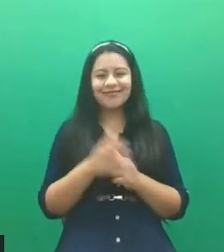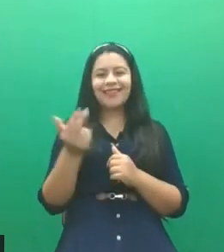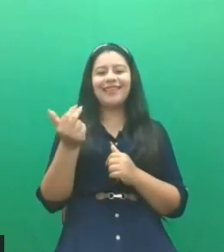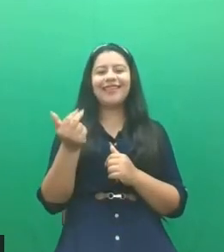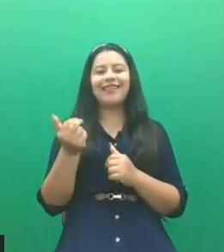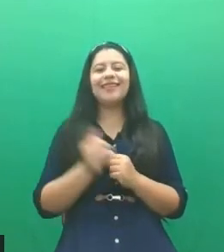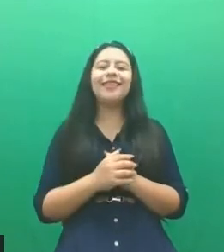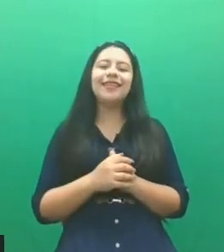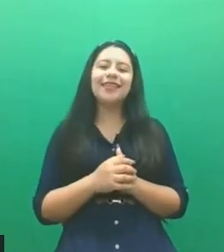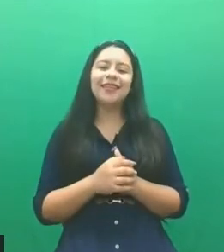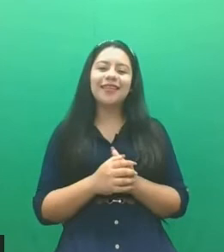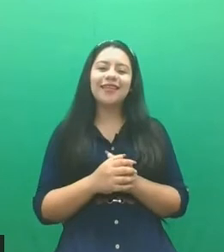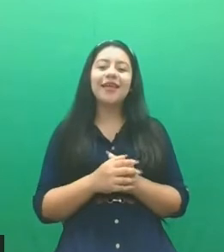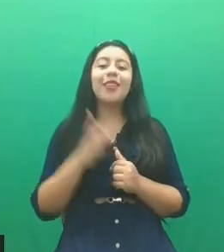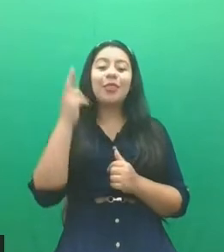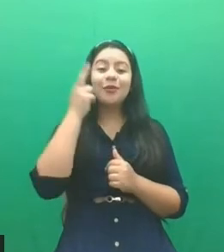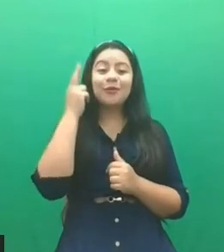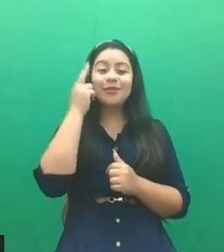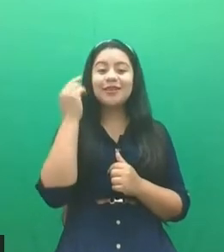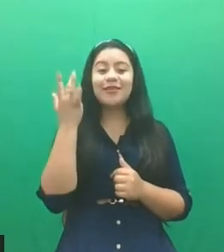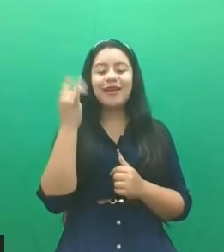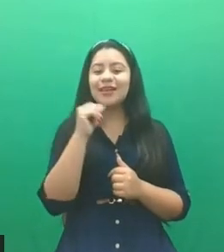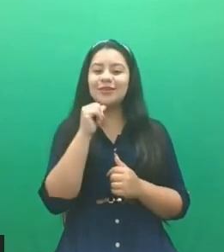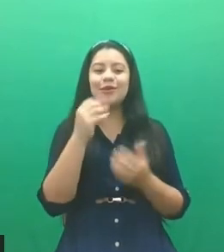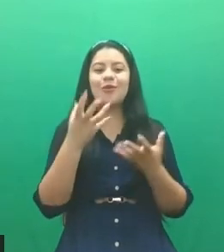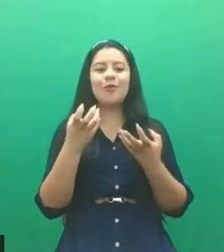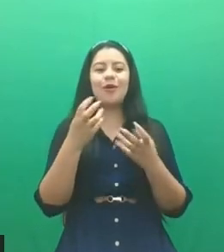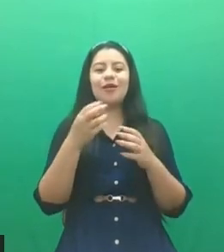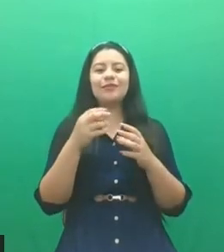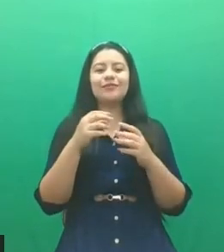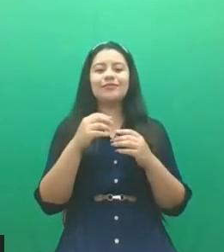No, and the reason I don't, I don't want to put anybody under that kind of microscope. I don't